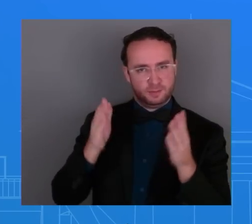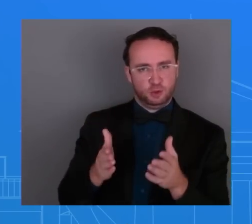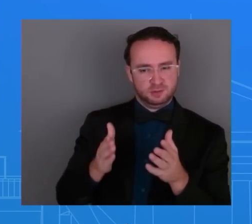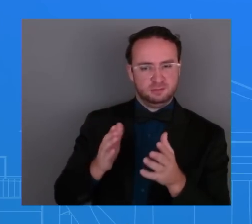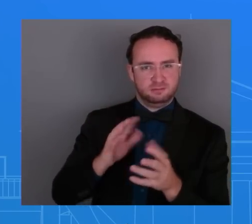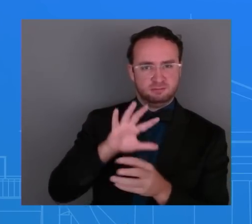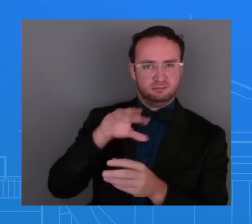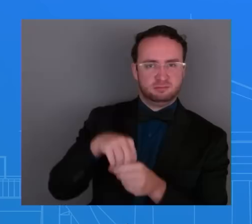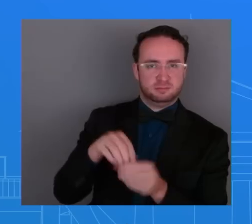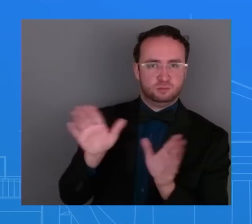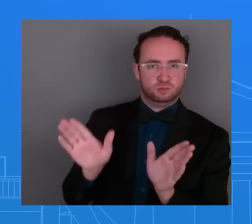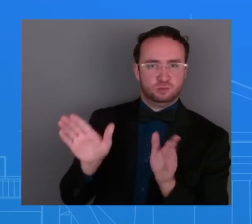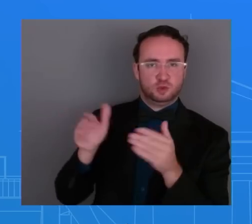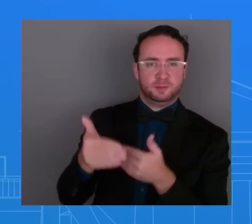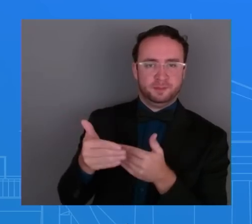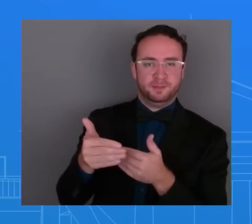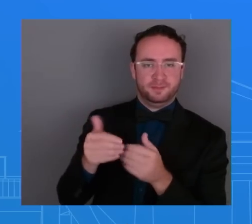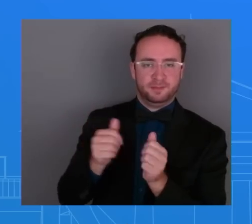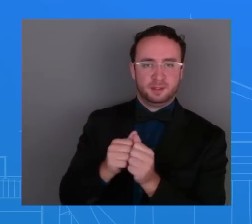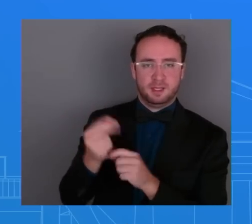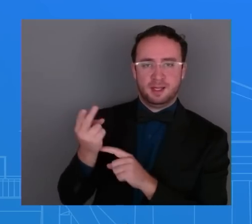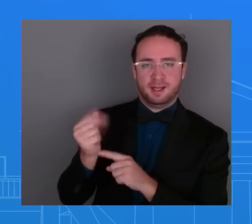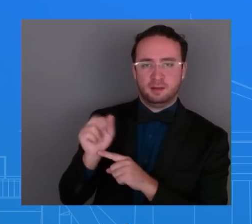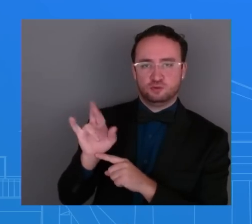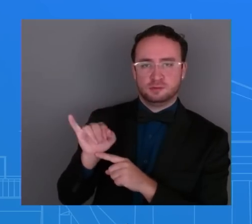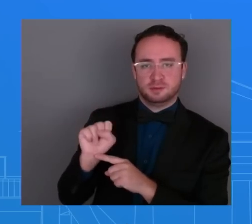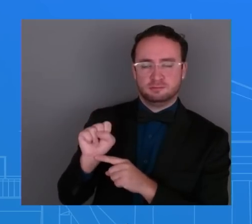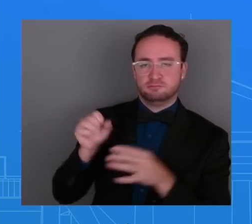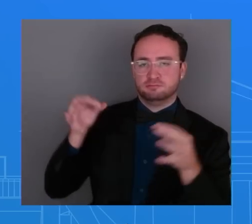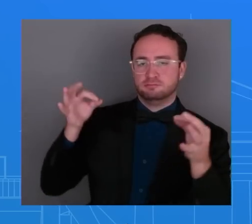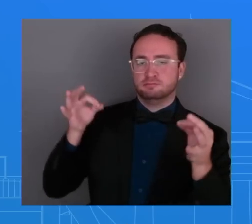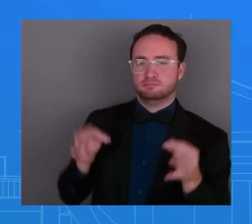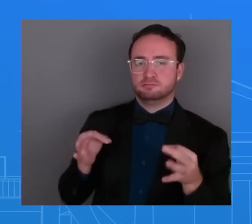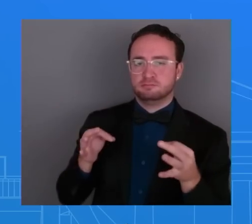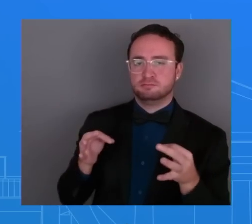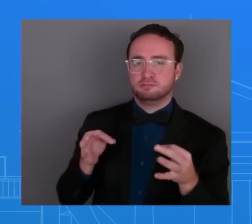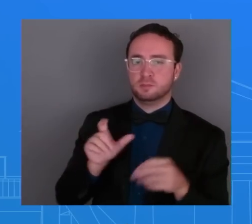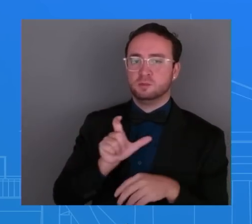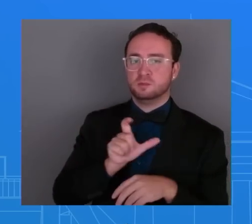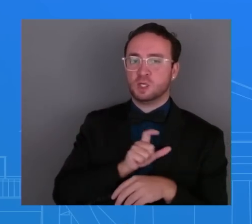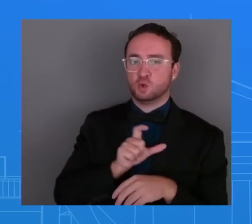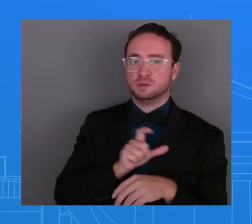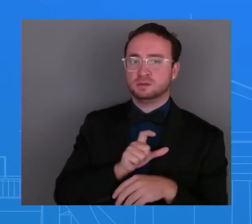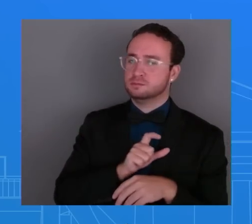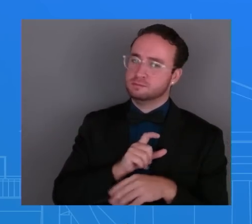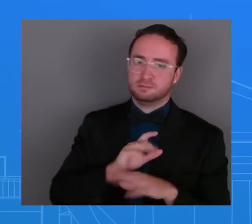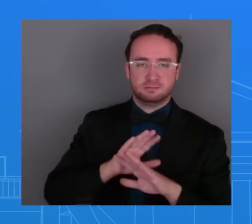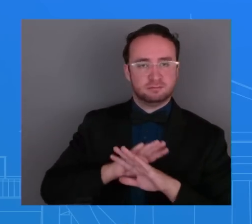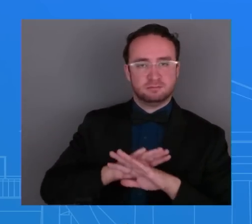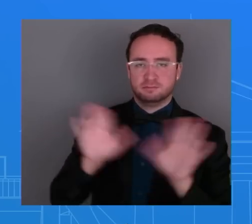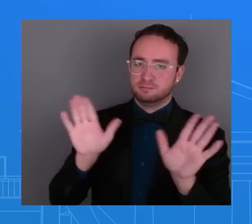Was the vice president in full support of his decision to order that withdrawal and in full support of the way that it was implemented?